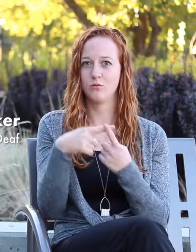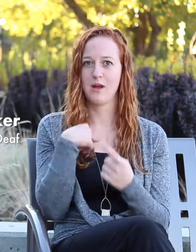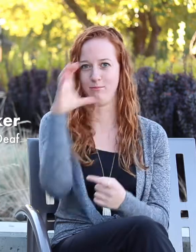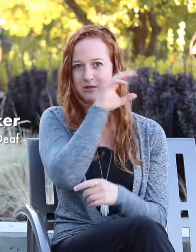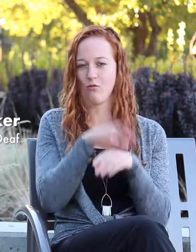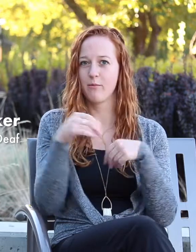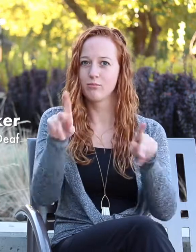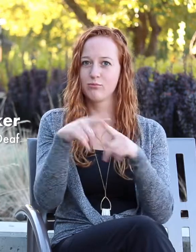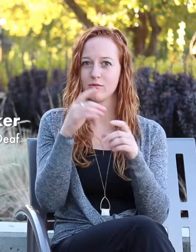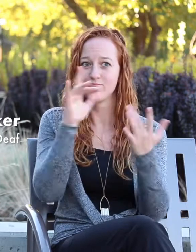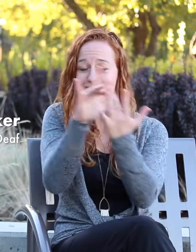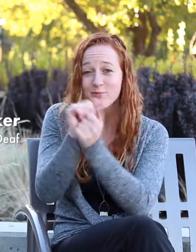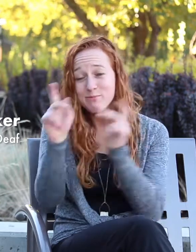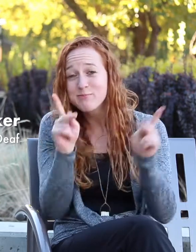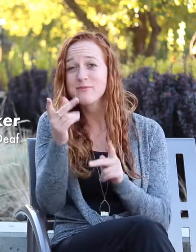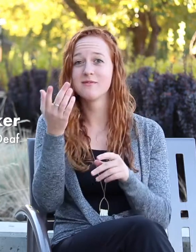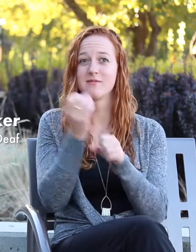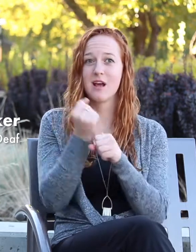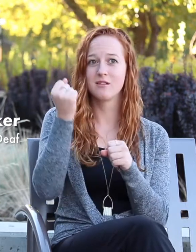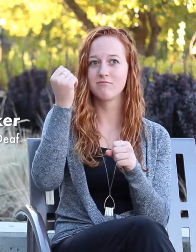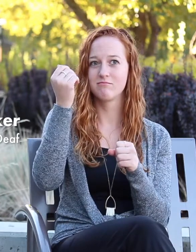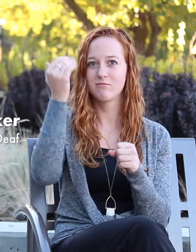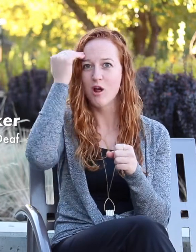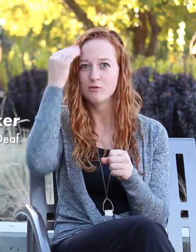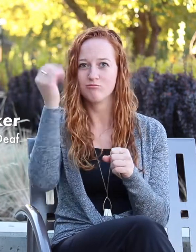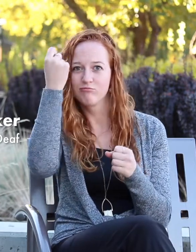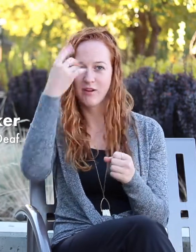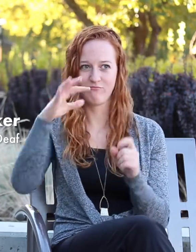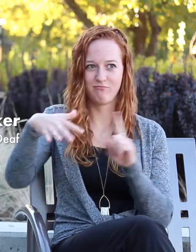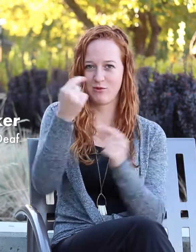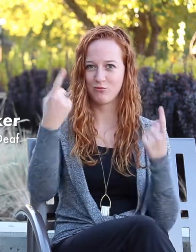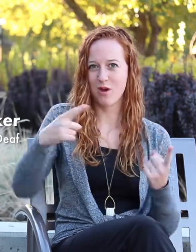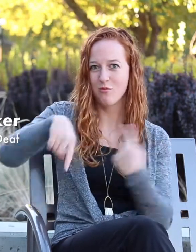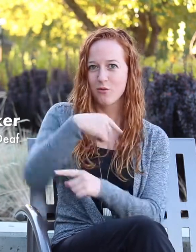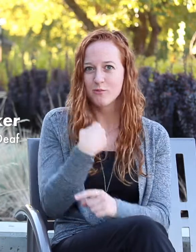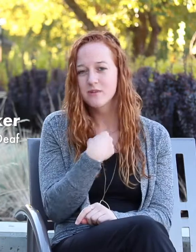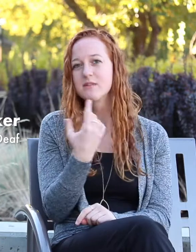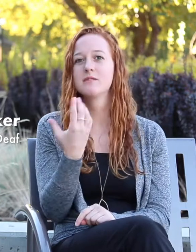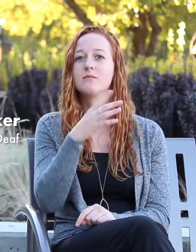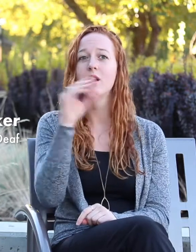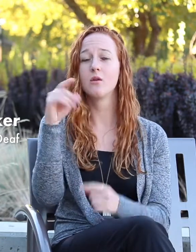with people, to network, to just increase my my social network as well, my professional network as well as my knowledge.